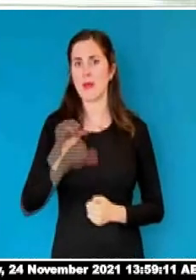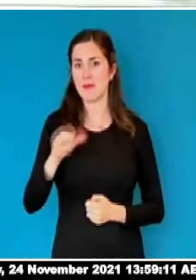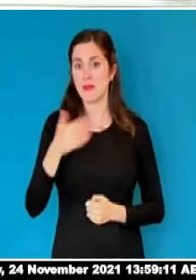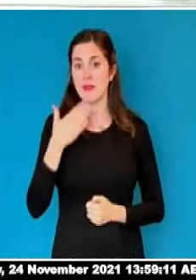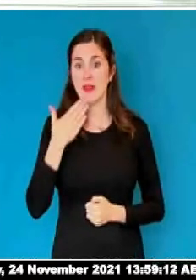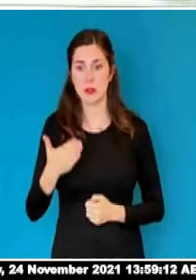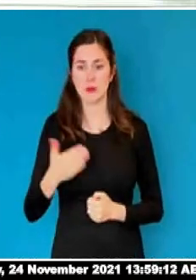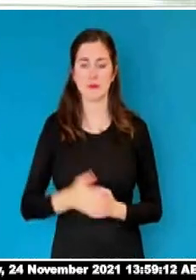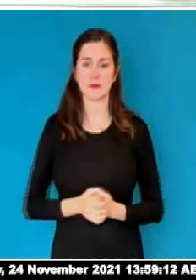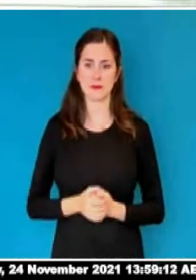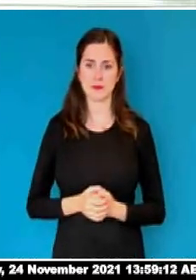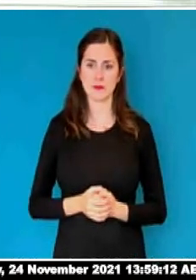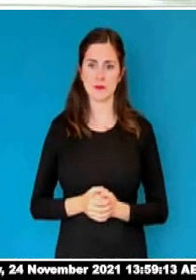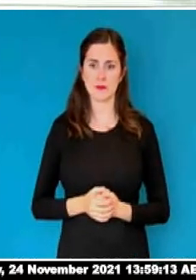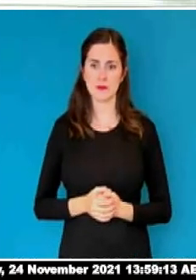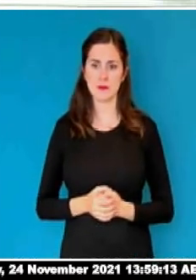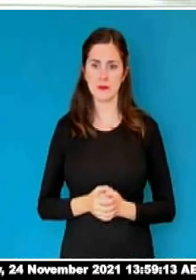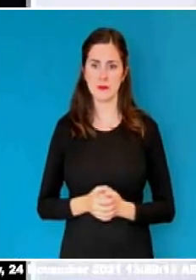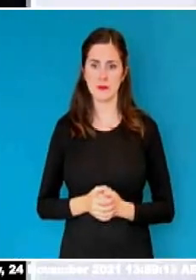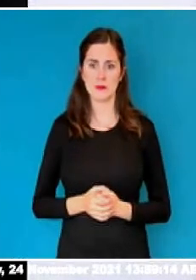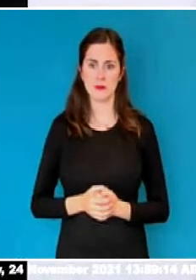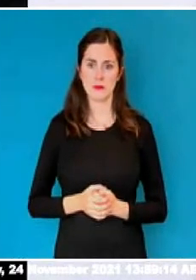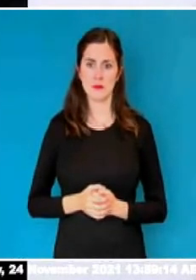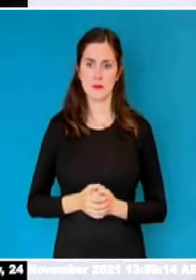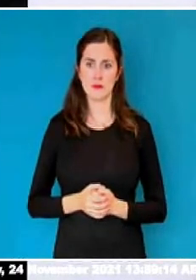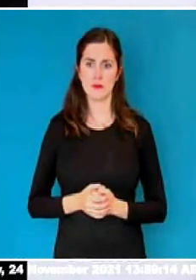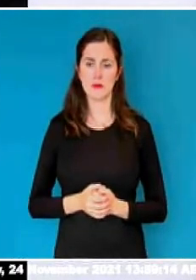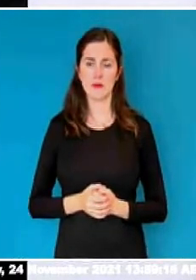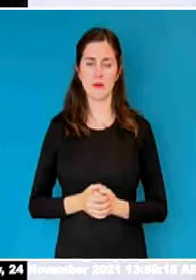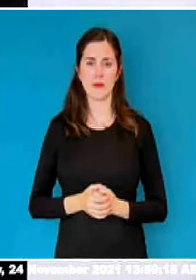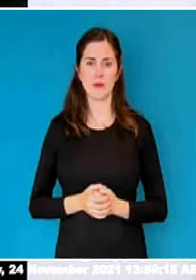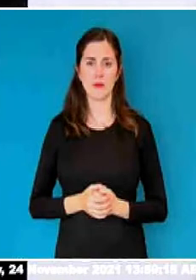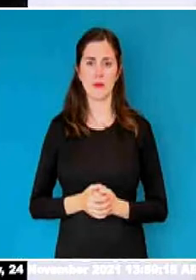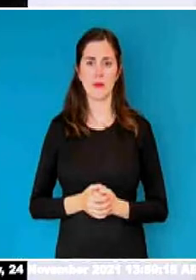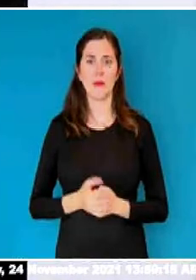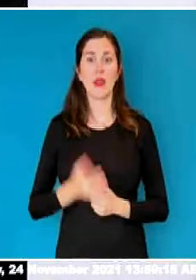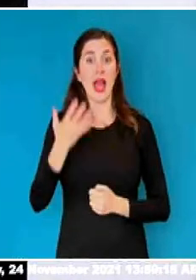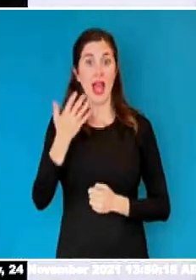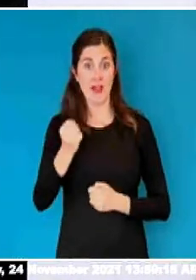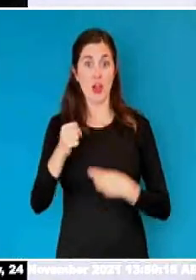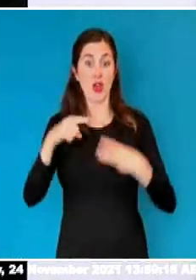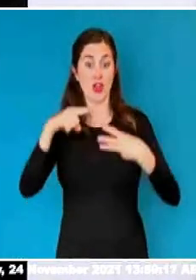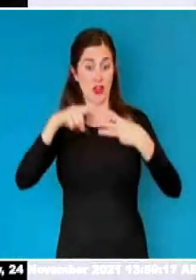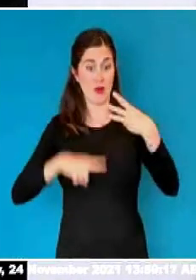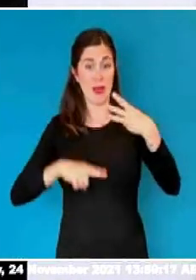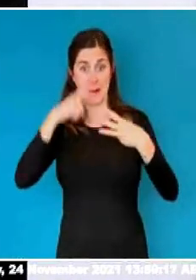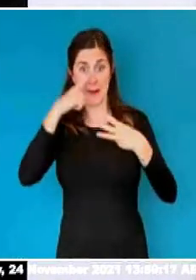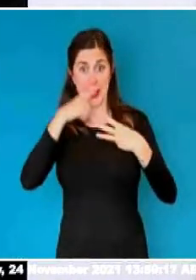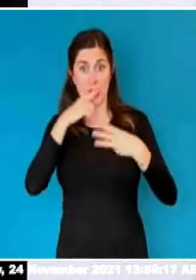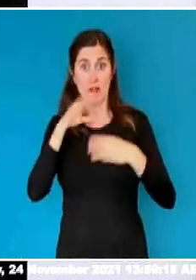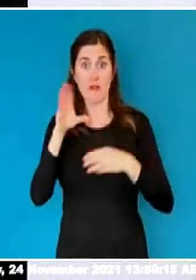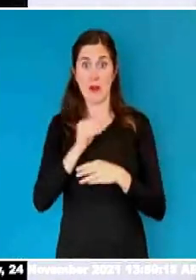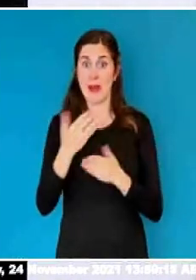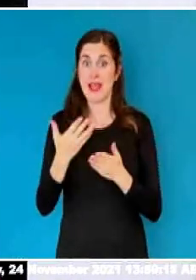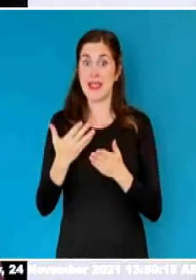So Commissioners, there are three representatives from Safe Work Australia and you have a statement from one only.